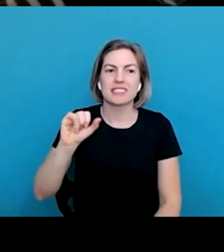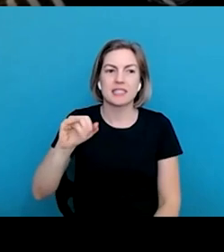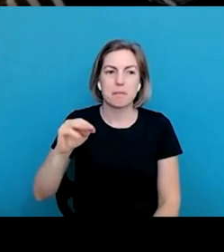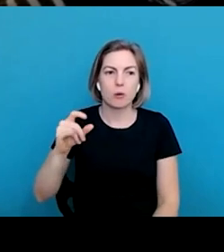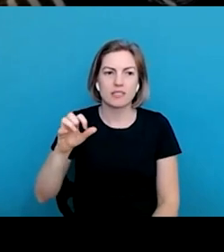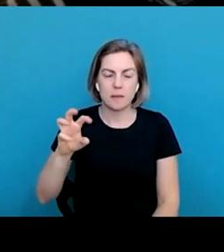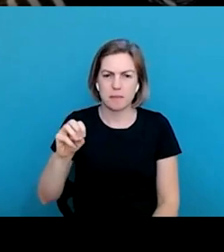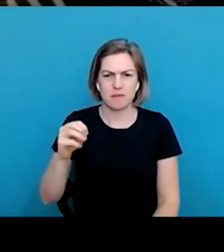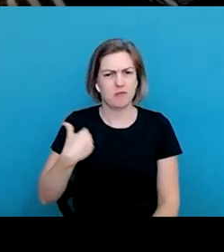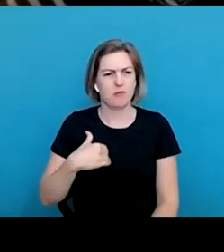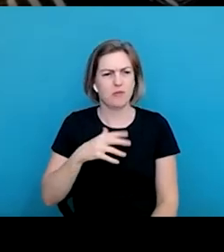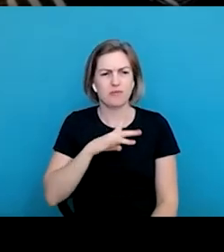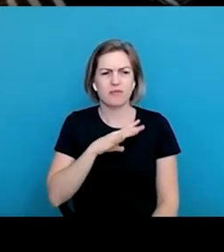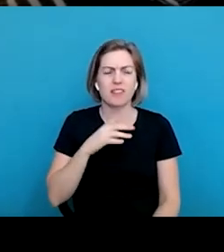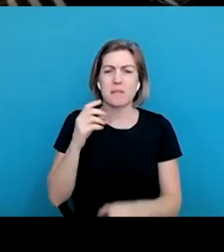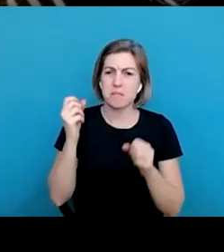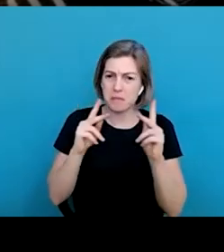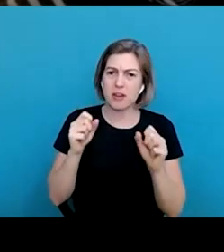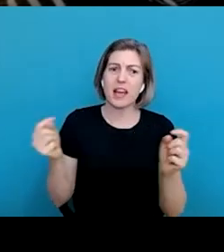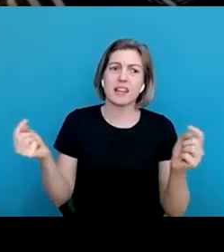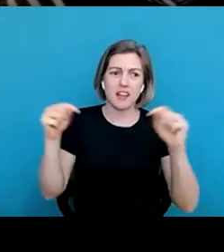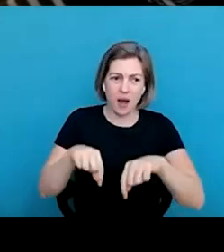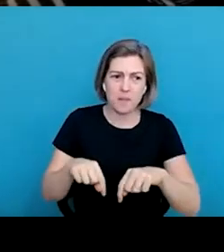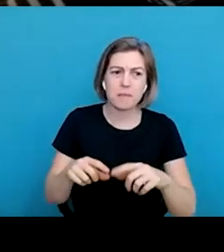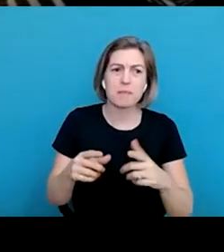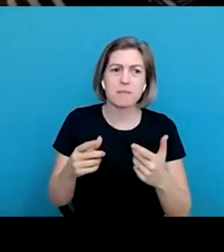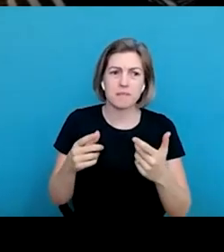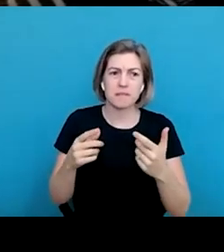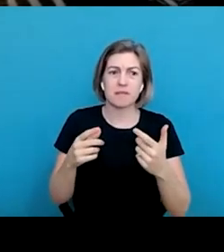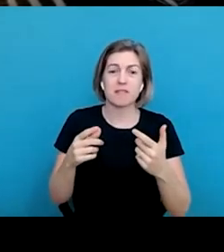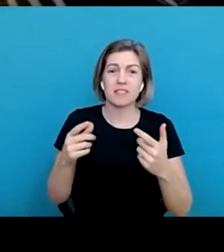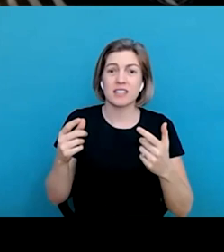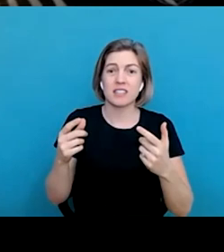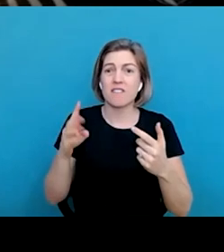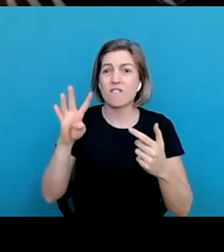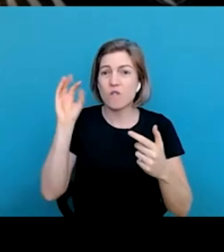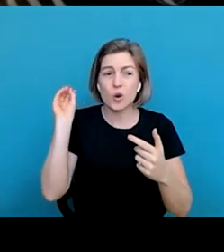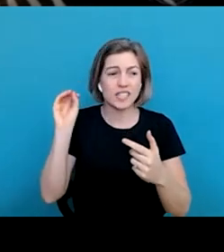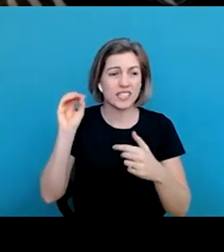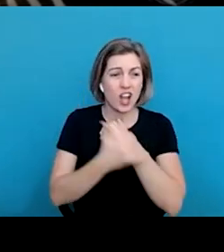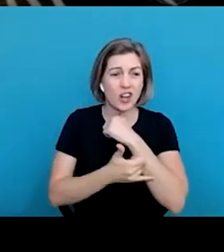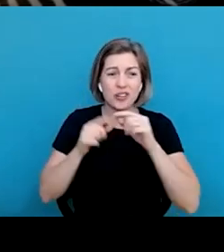that people were able to come to it from 40 countries, hundreds and hundreds of people from all over the world?